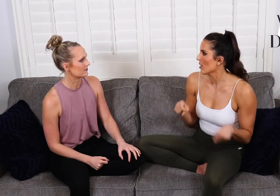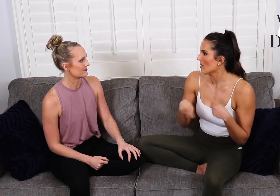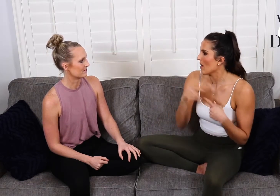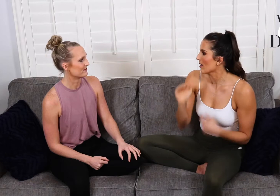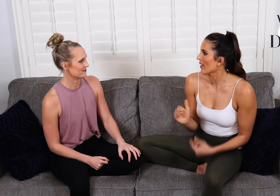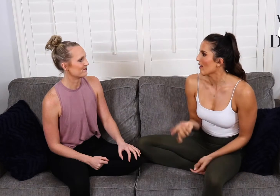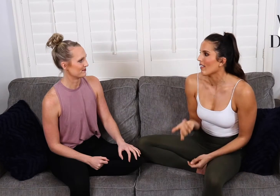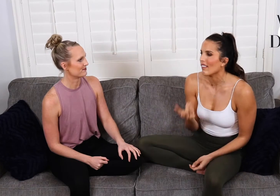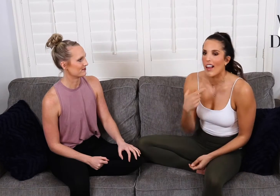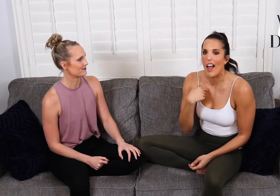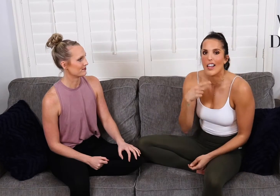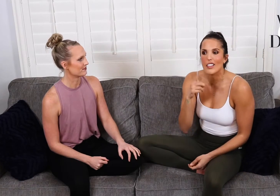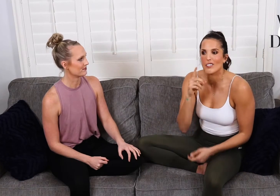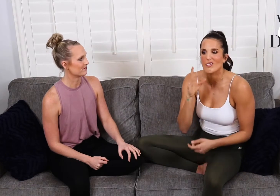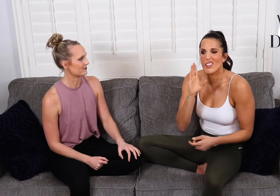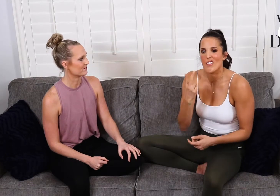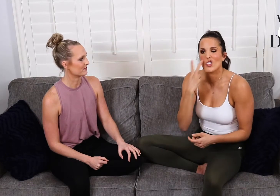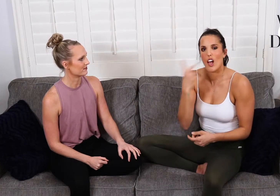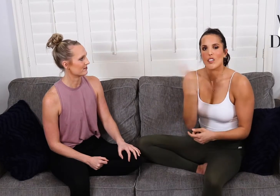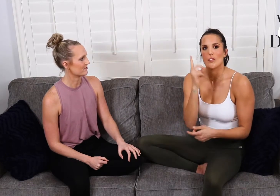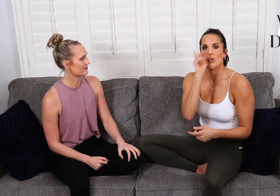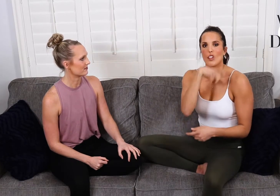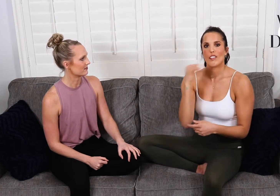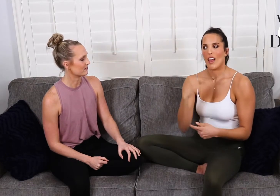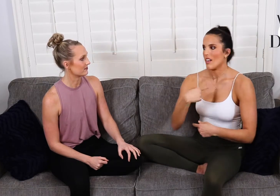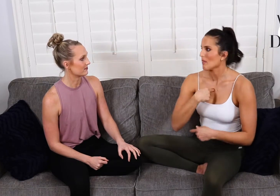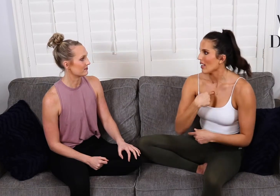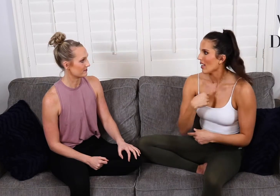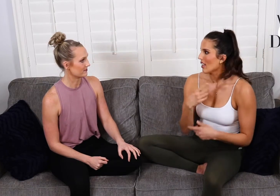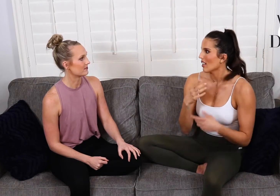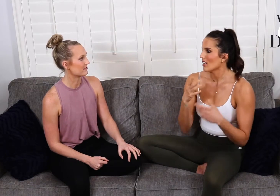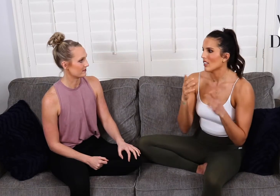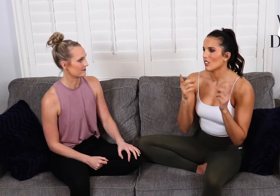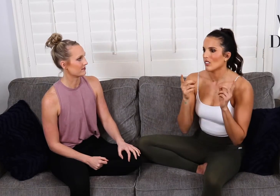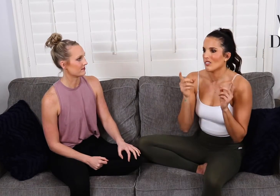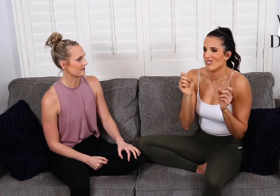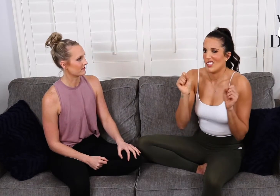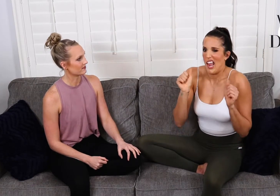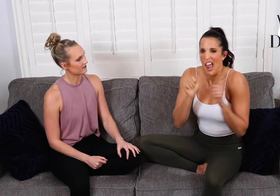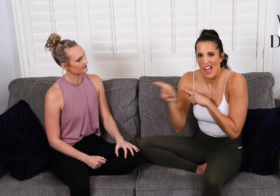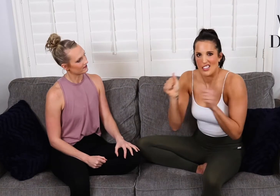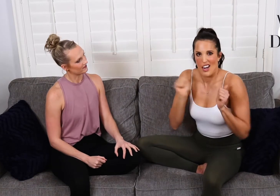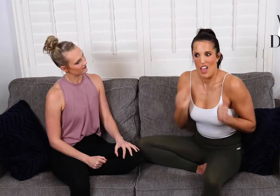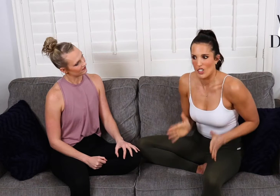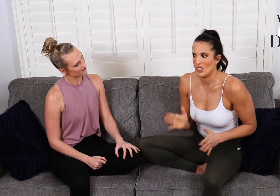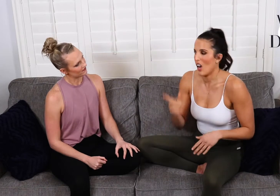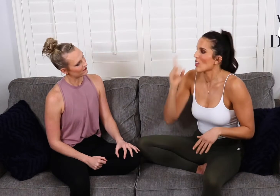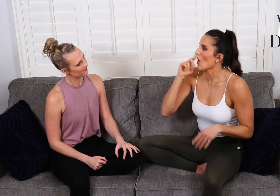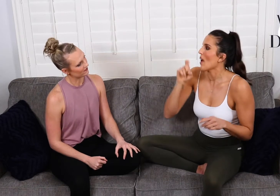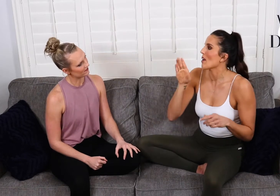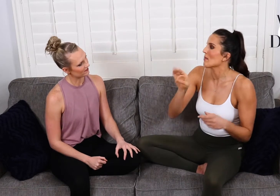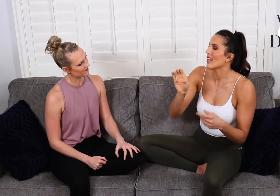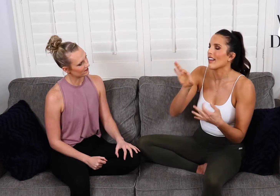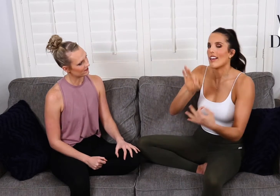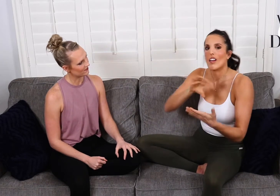I could do it when I was little. I never saw someone who looked like me as an actor and I thought you